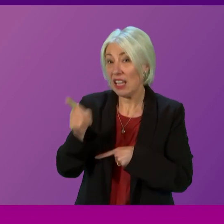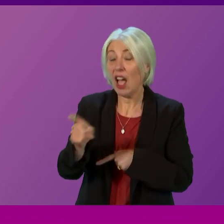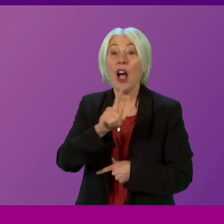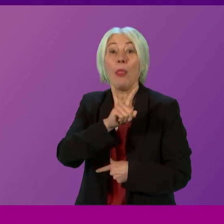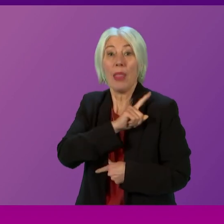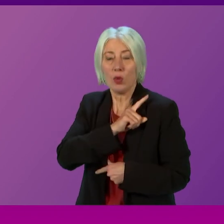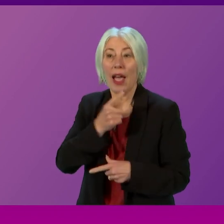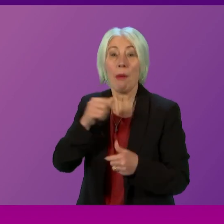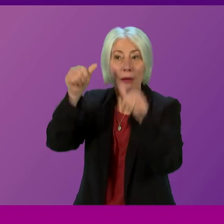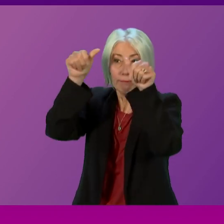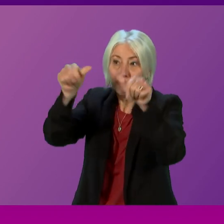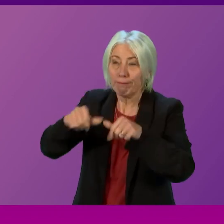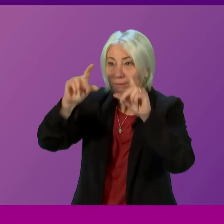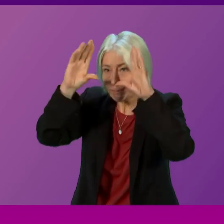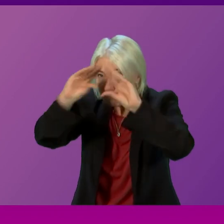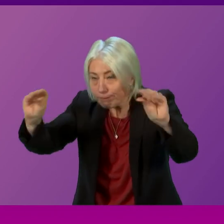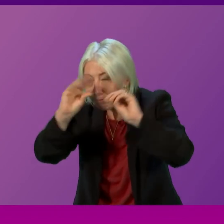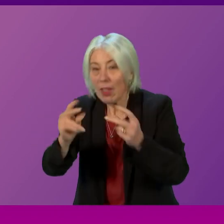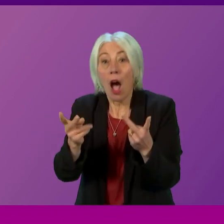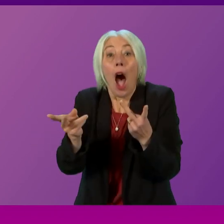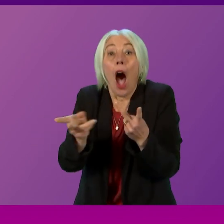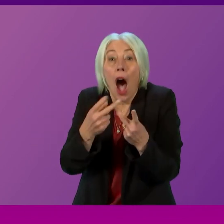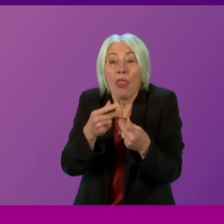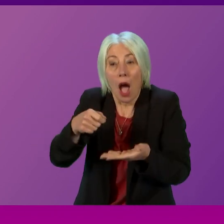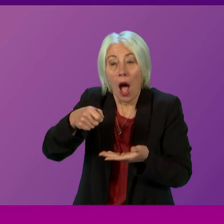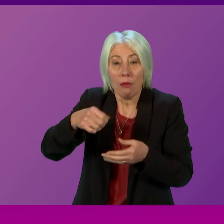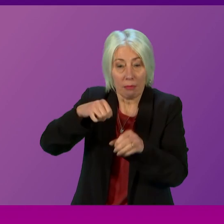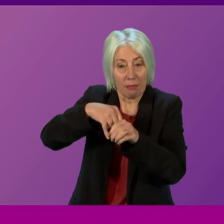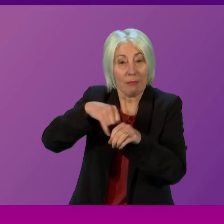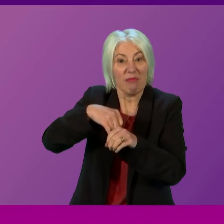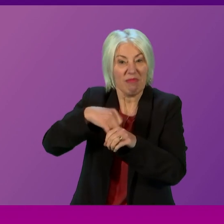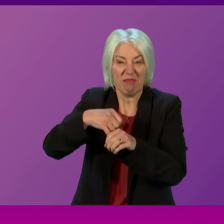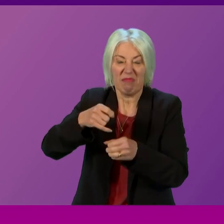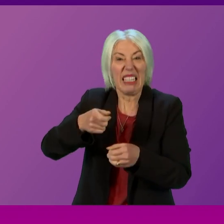notices are put out about alternatives that can be used—the solid form of the